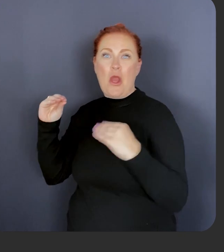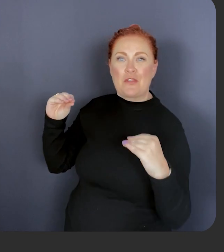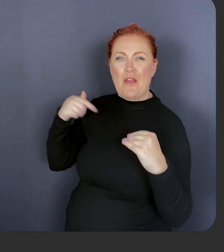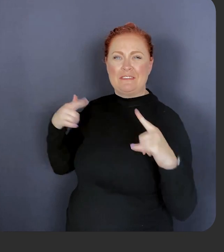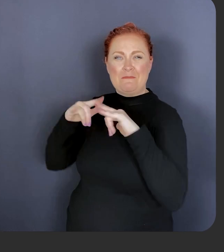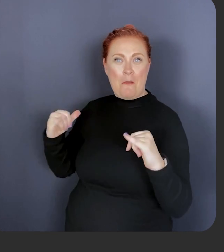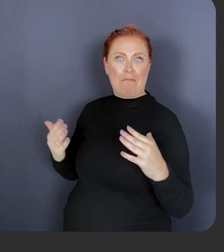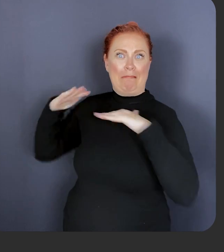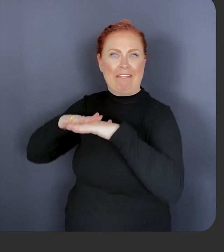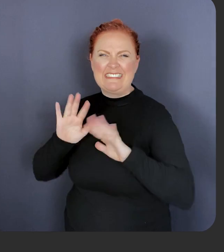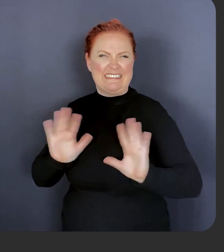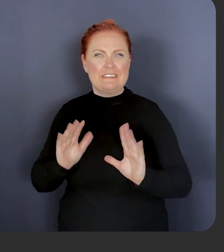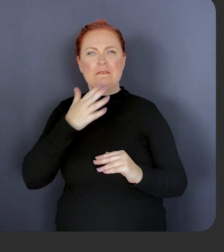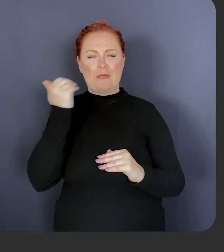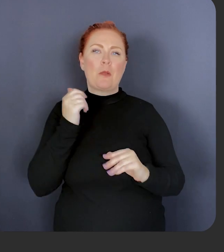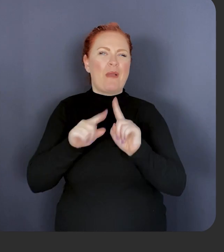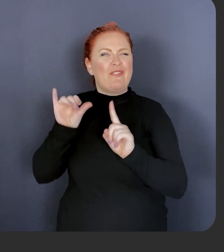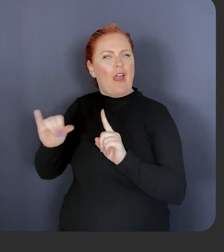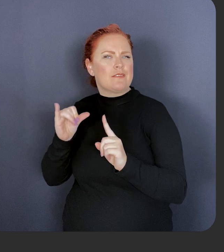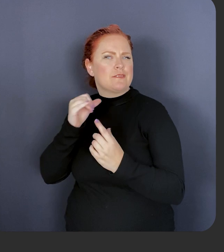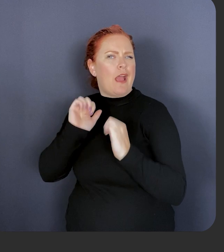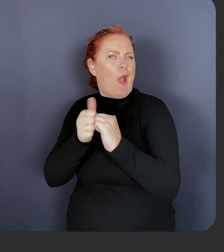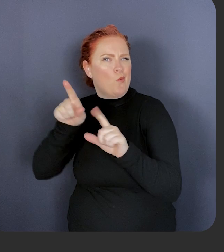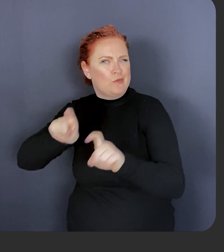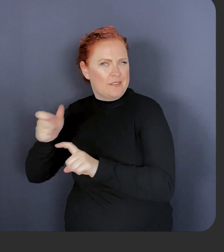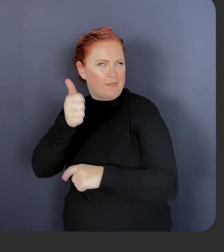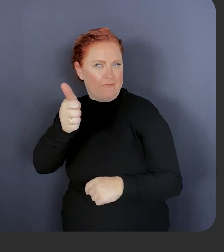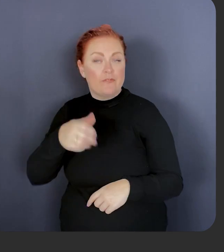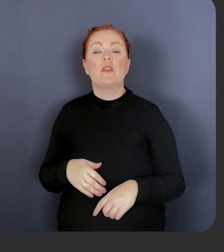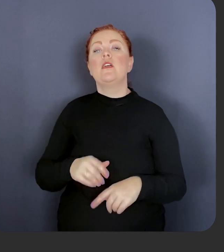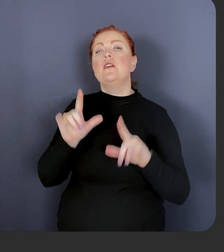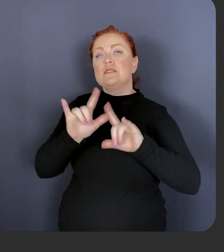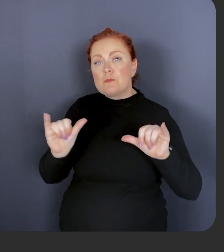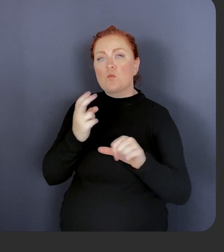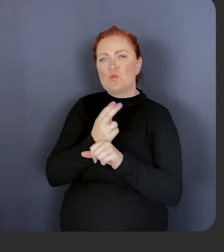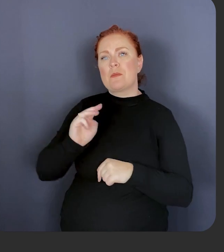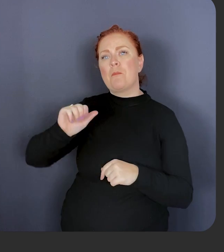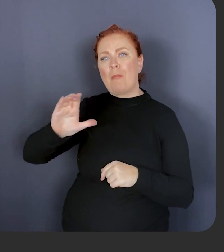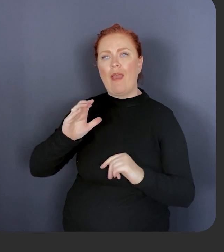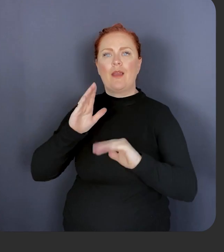But as you can see, that's what you'll be doing. You can also use the Mac built-in voiceover,